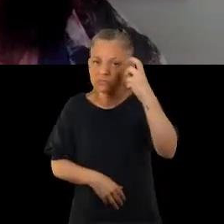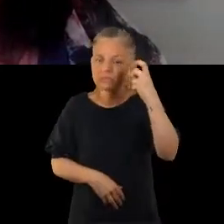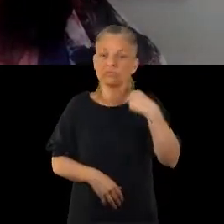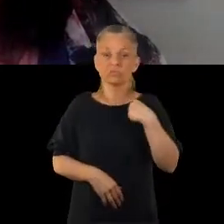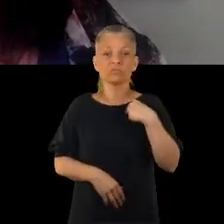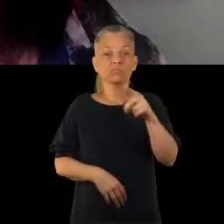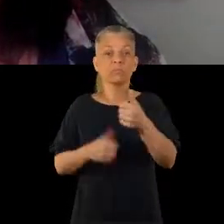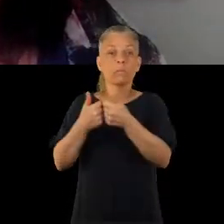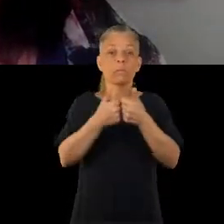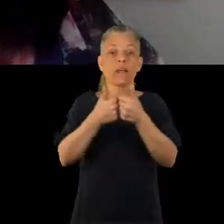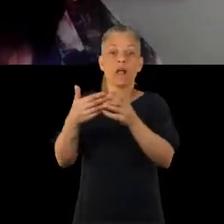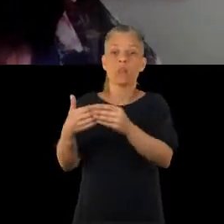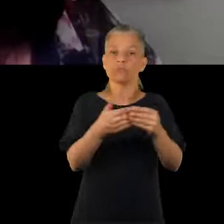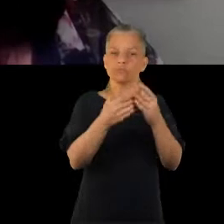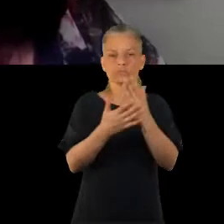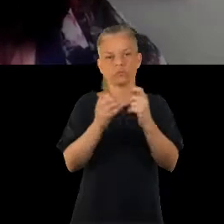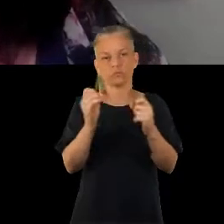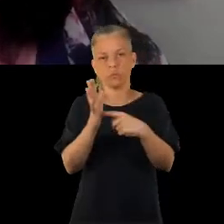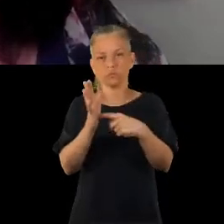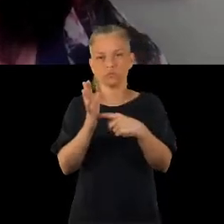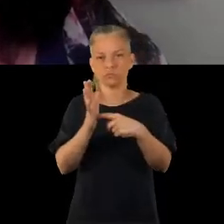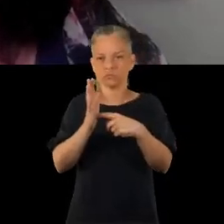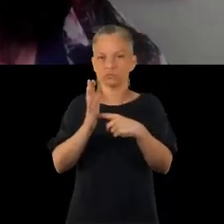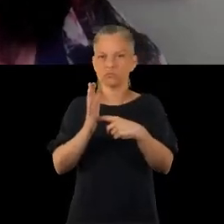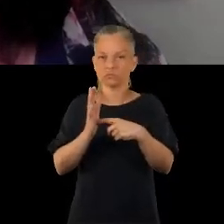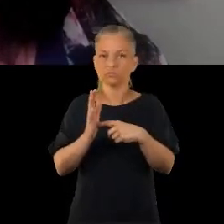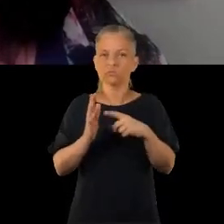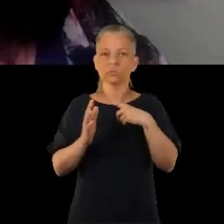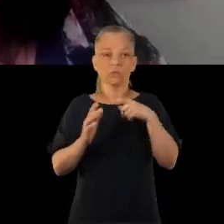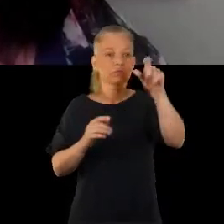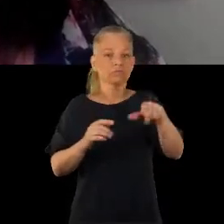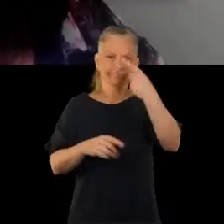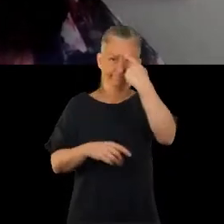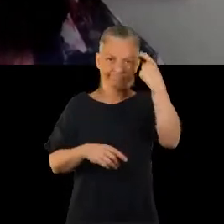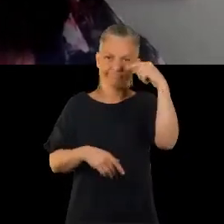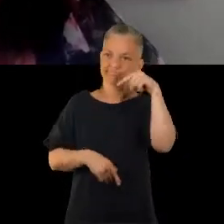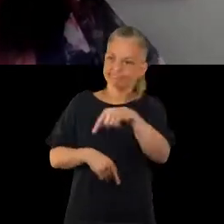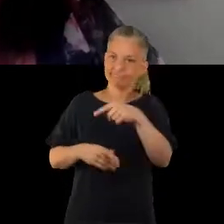organisation that’s thinking about delivering peer support within their organisation. I